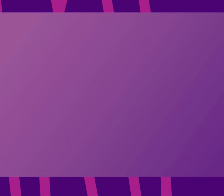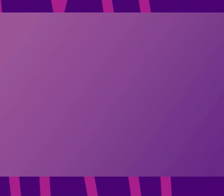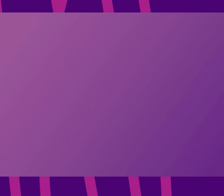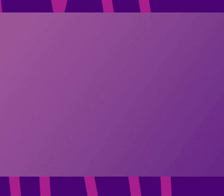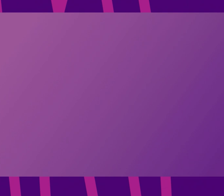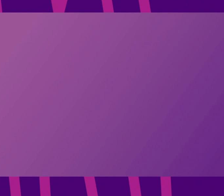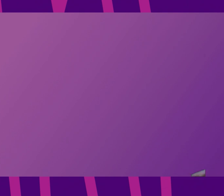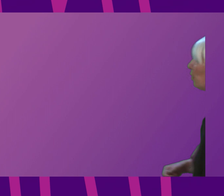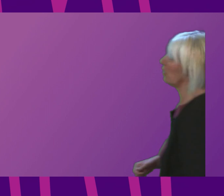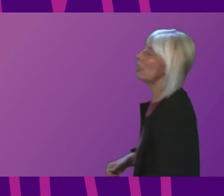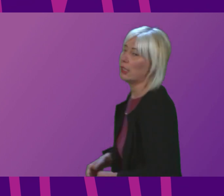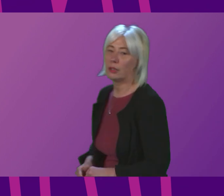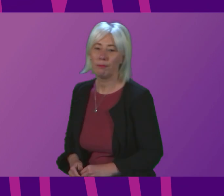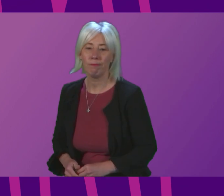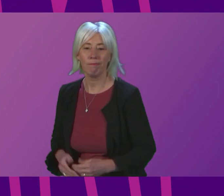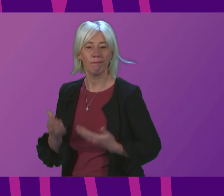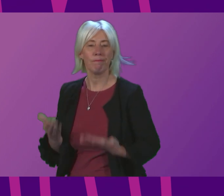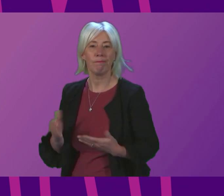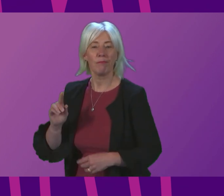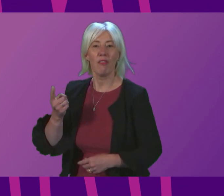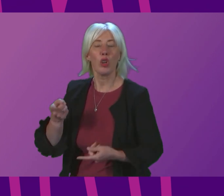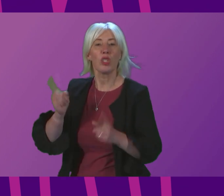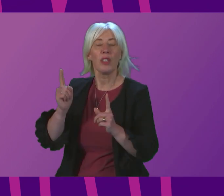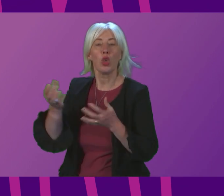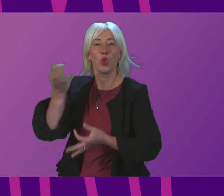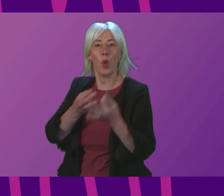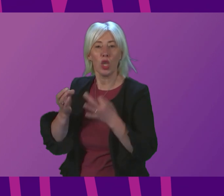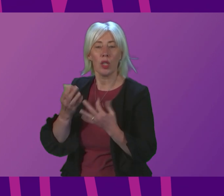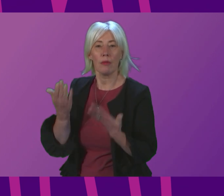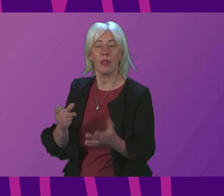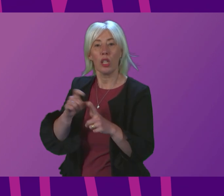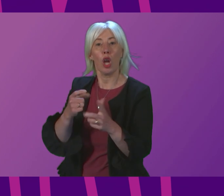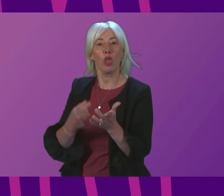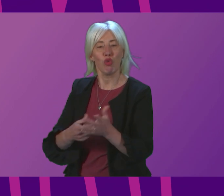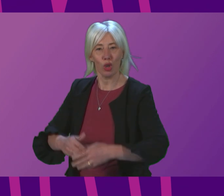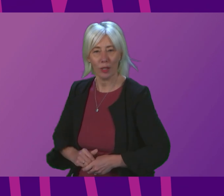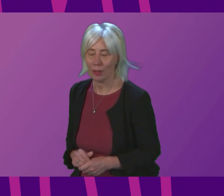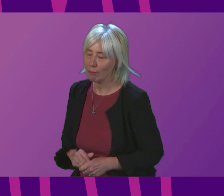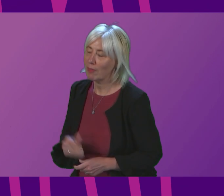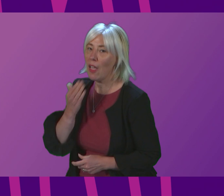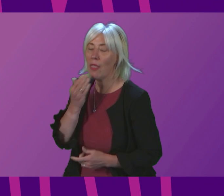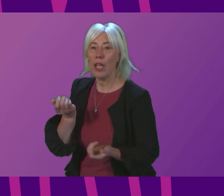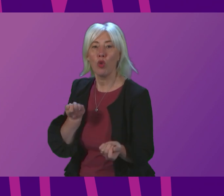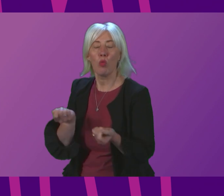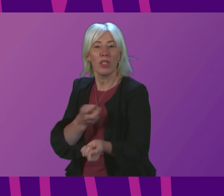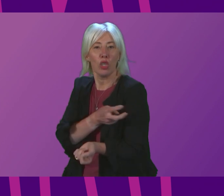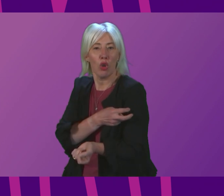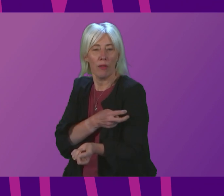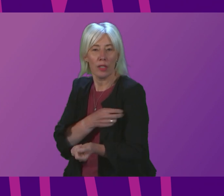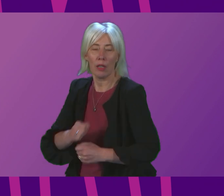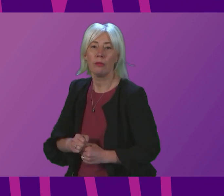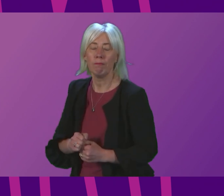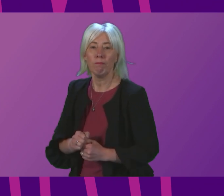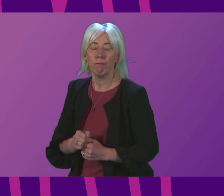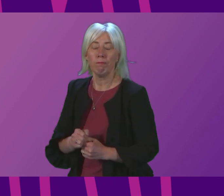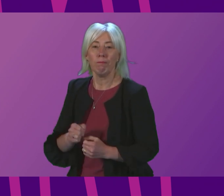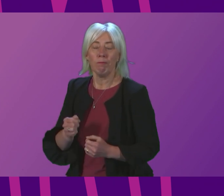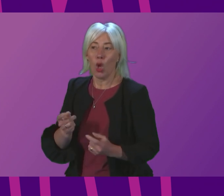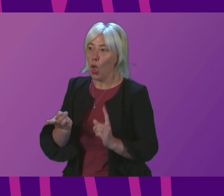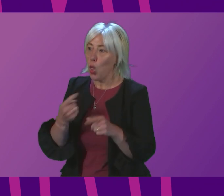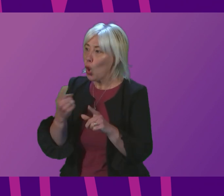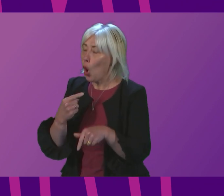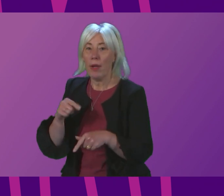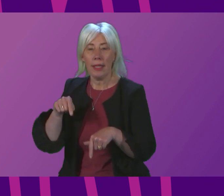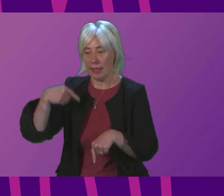I begin by echoing the comments that we heard in this chamber earlier this week, following